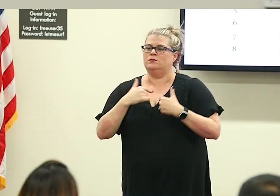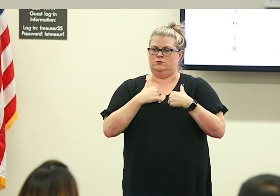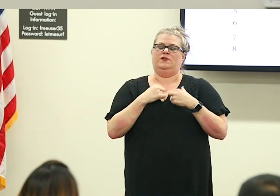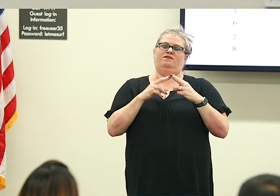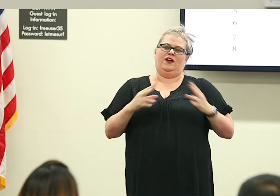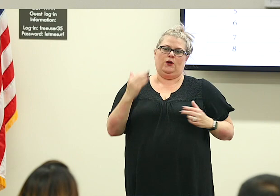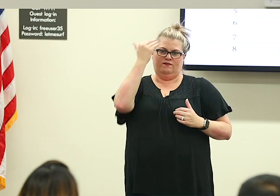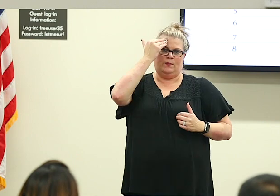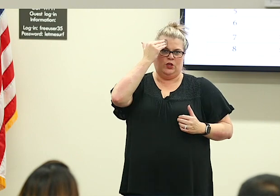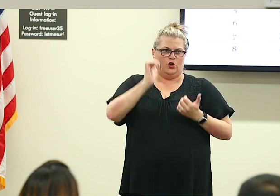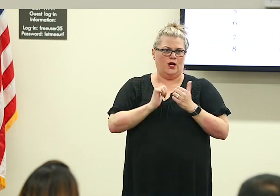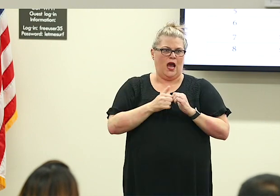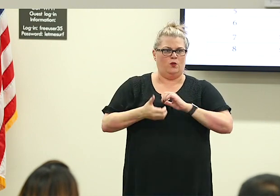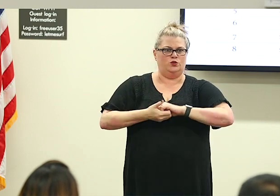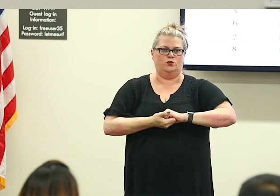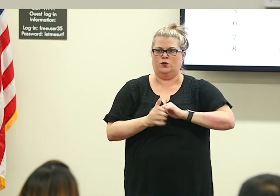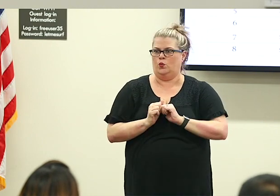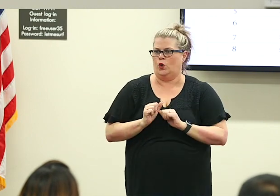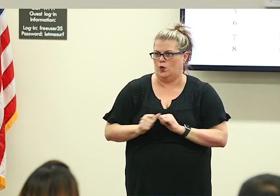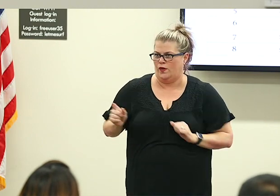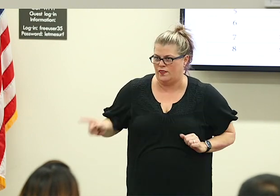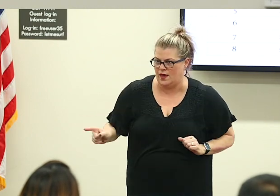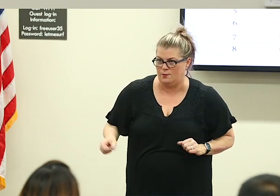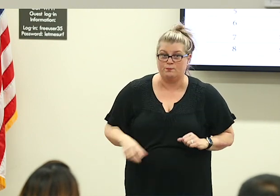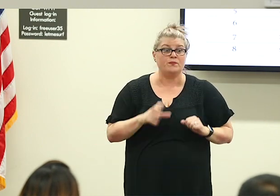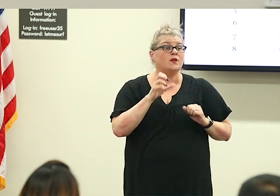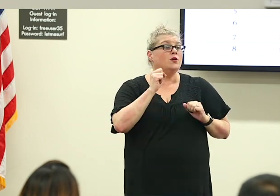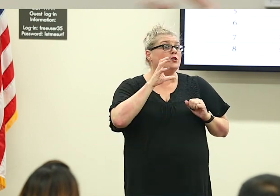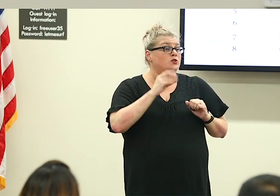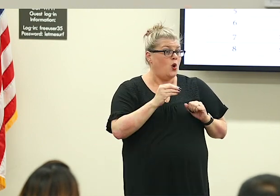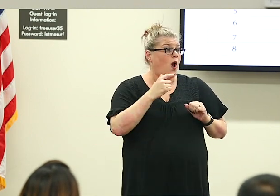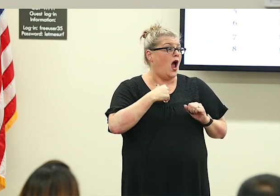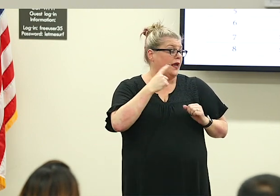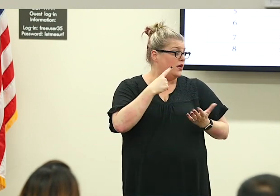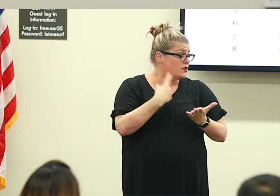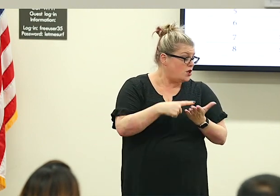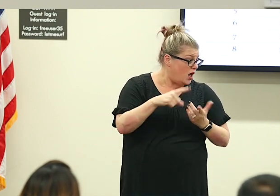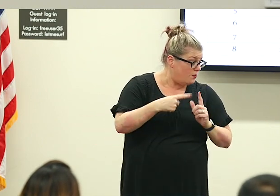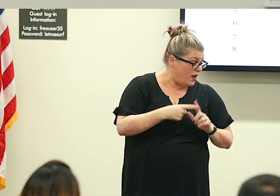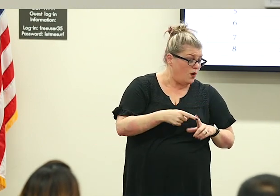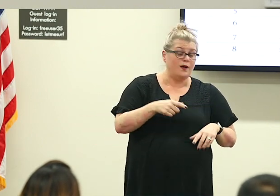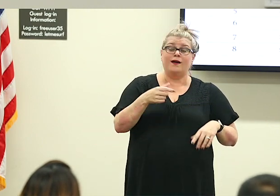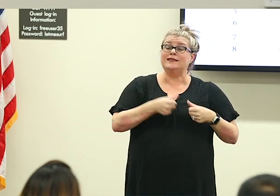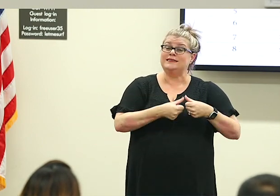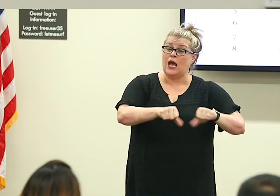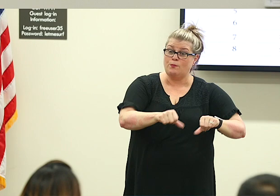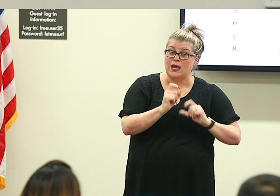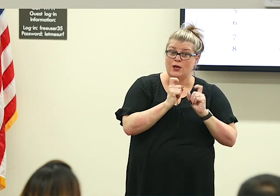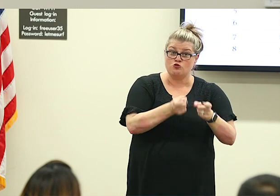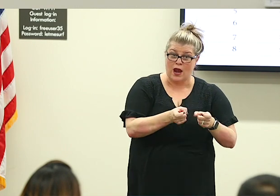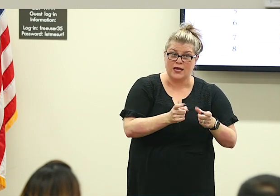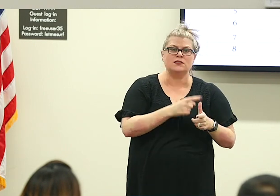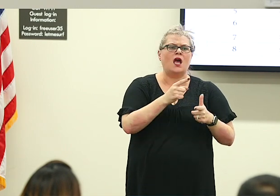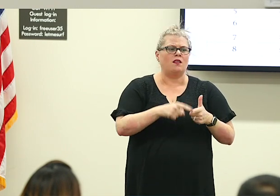and then give you some notes on down payment grants. And then I'll be available to answer questions at the end. But I definitely want to encourage